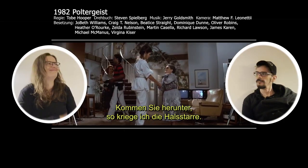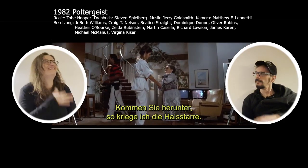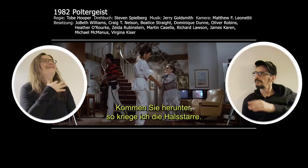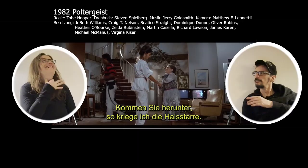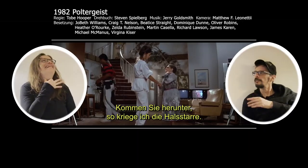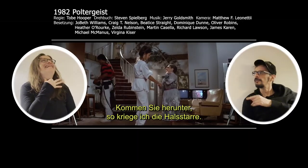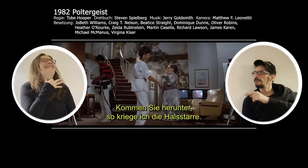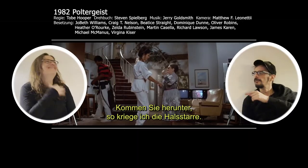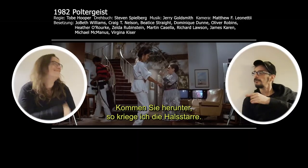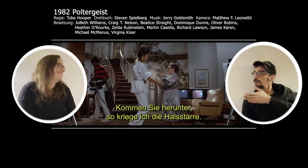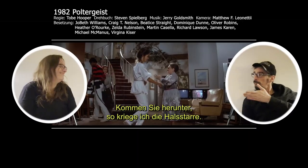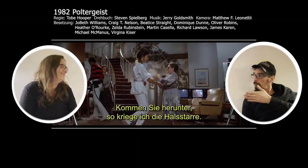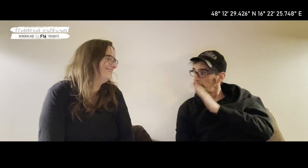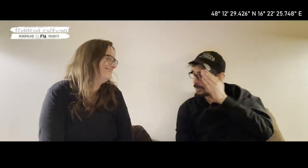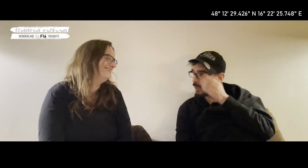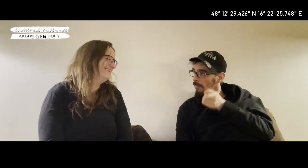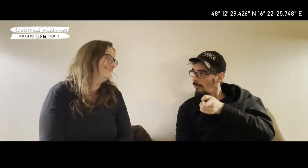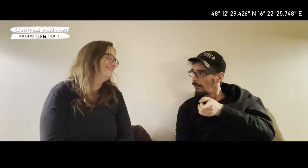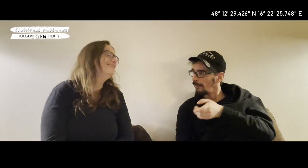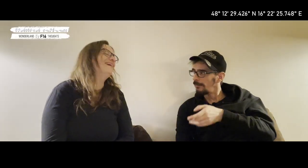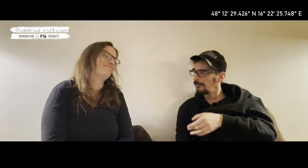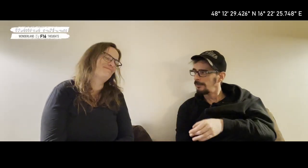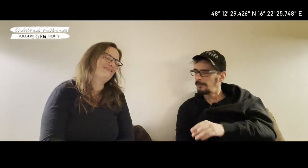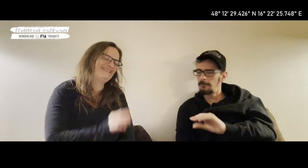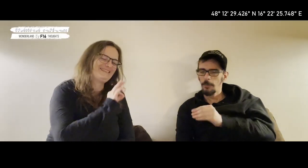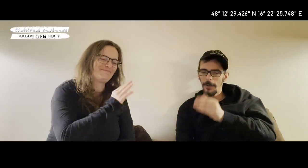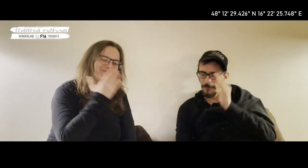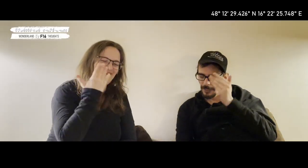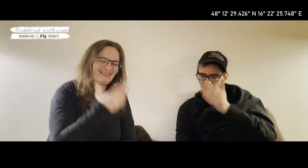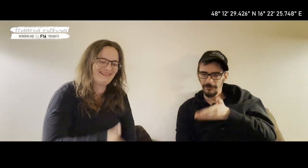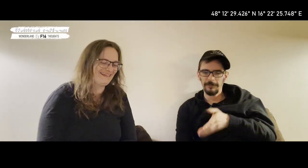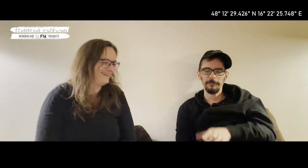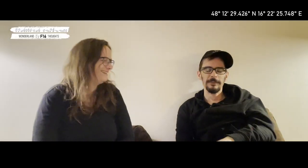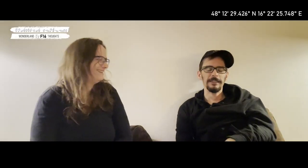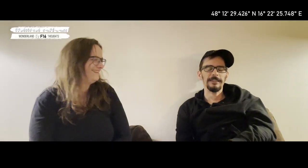A stiff neck. Are you aware of this? I am very familiar with this.